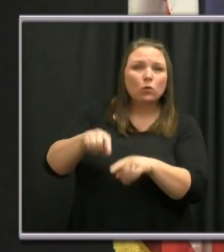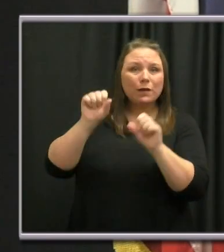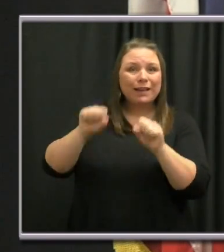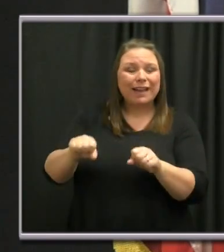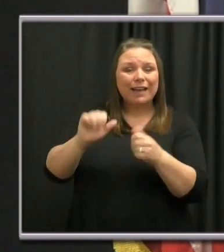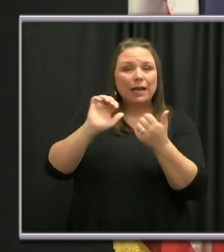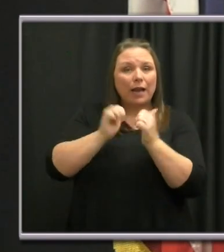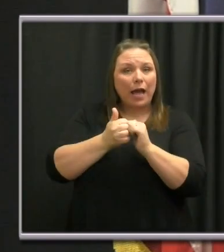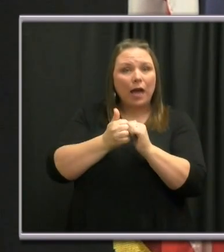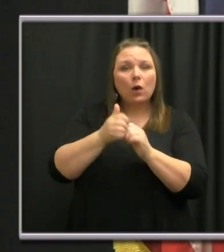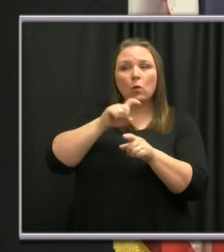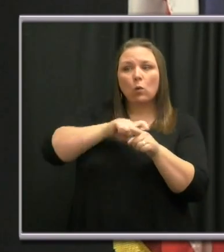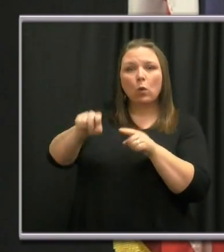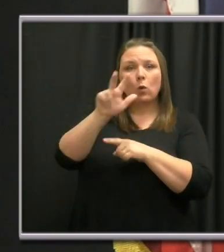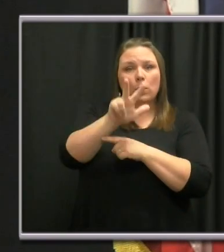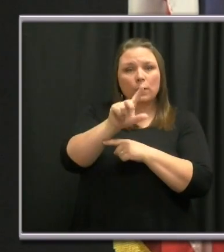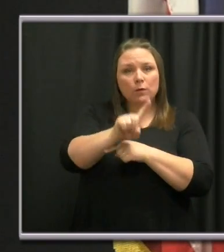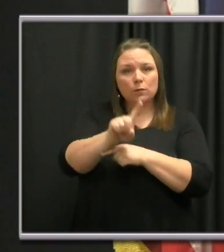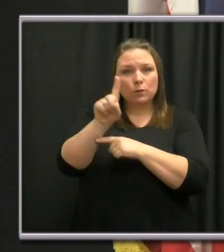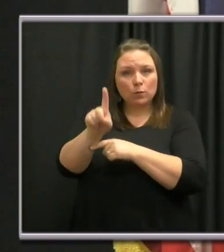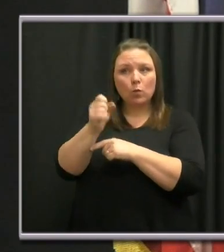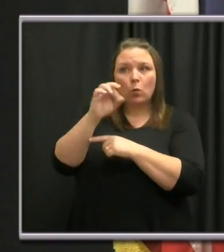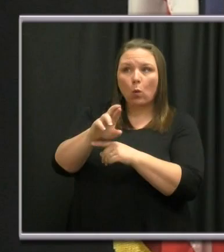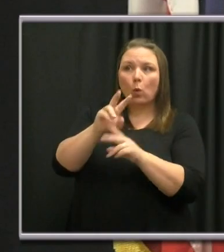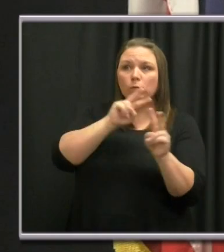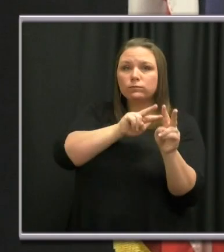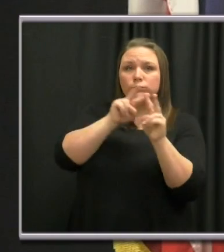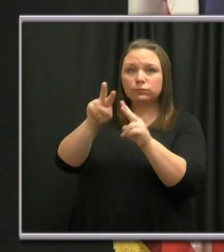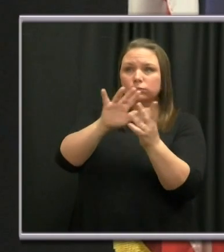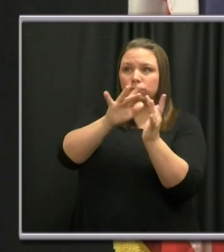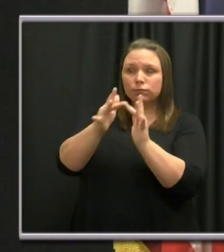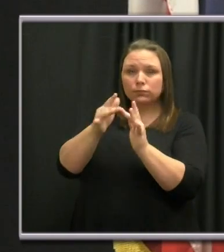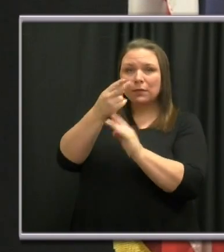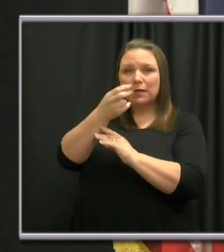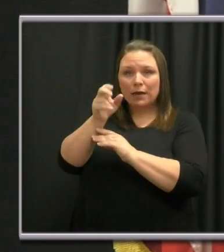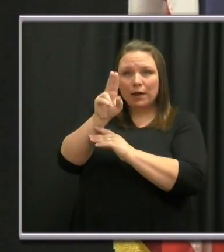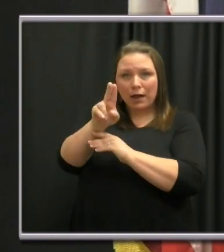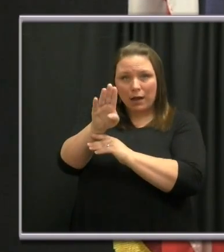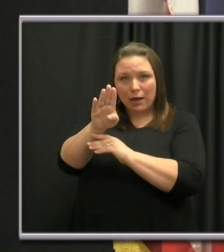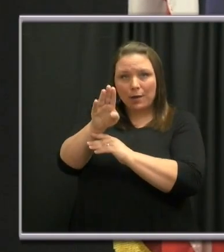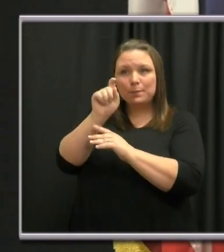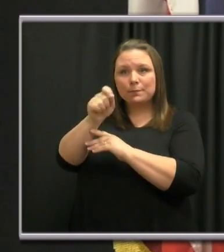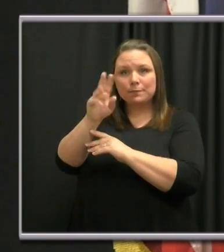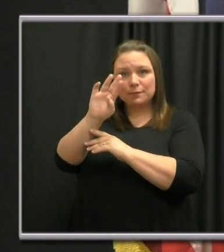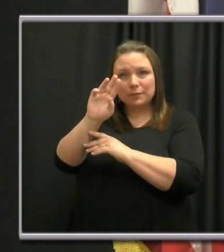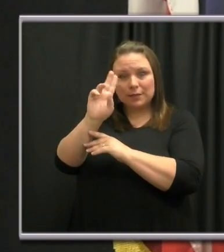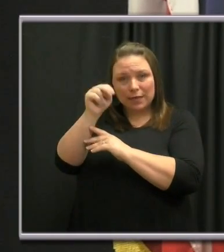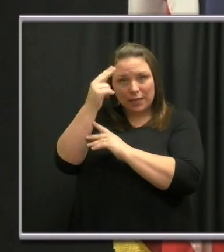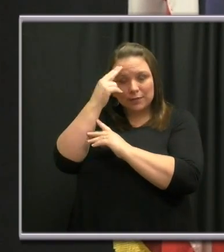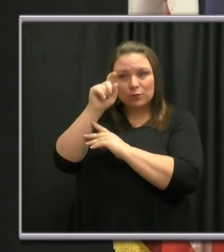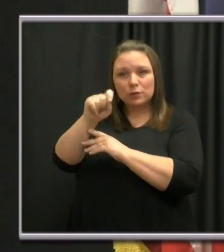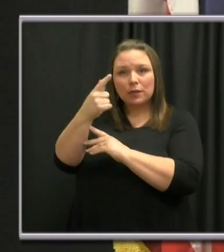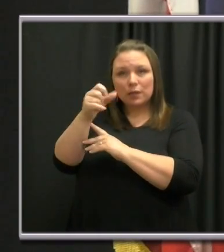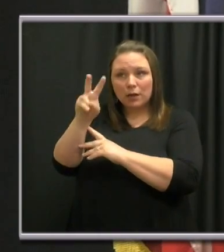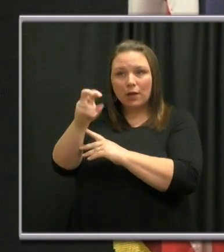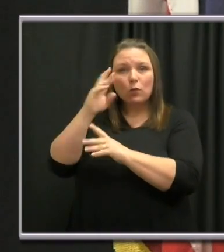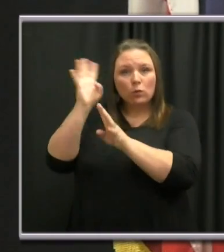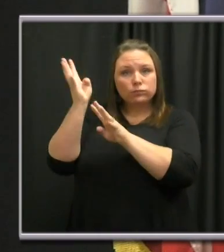SUSPECTED VIOLATION OF THE SAFER AT HOME ORDER BY DIALING THREE ONE ONE OR VISITING HOPE